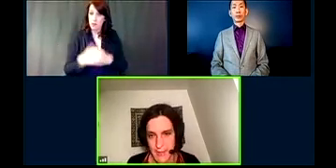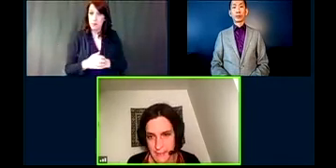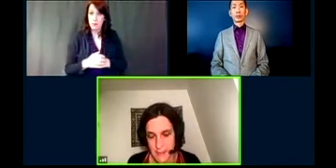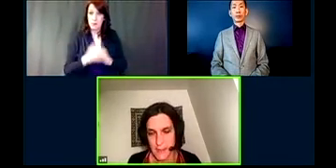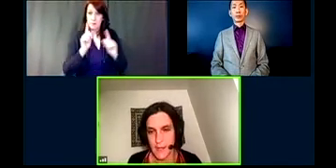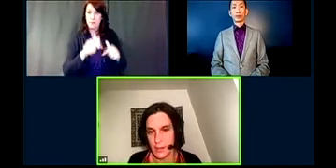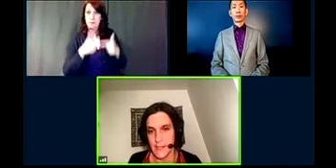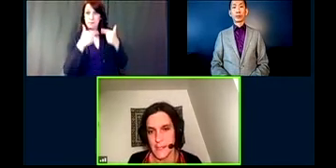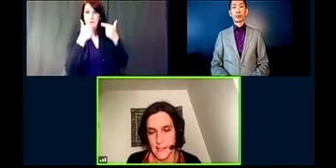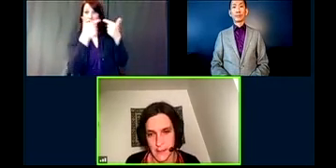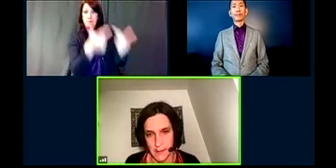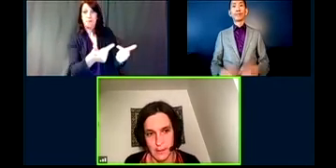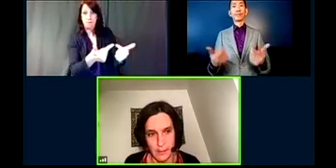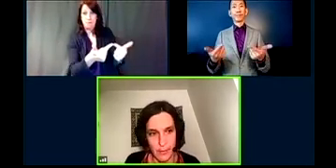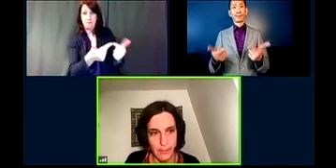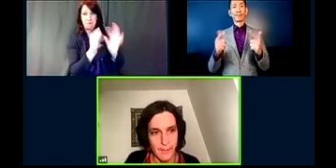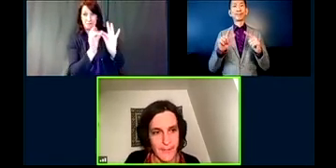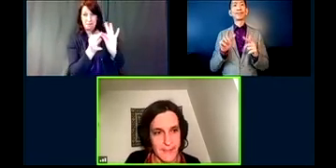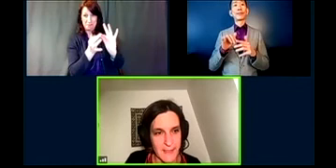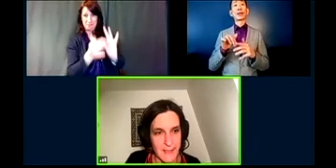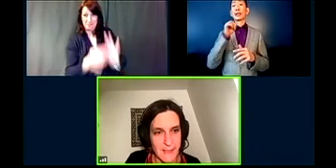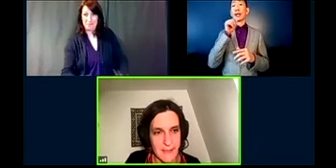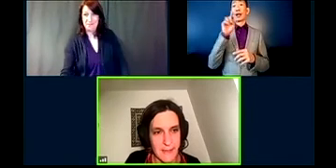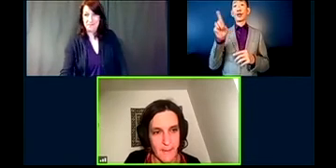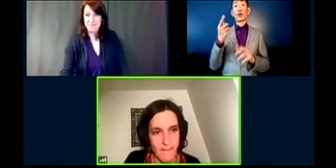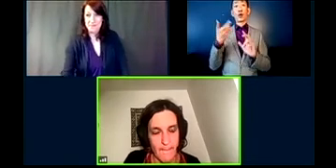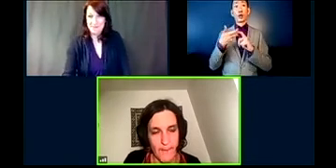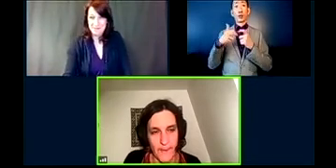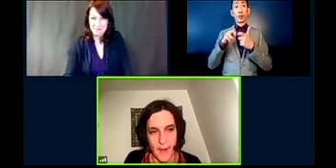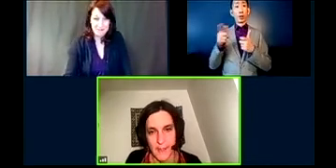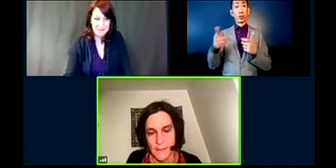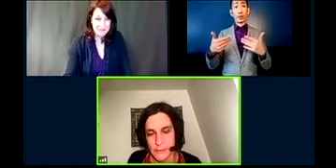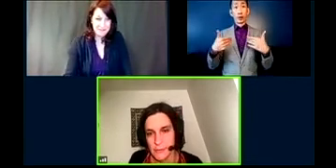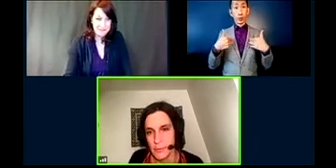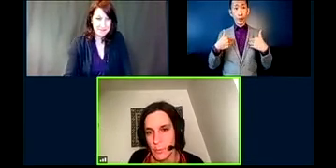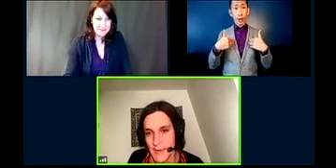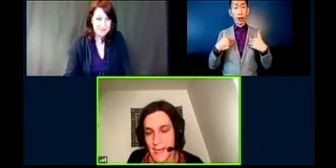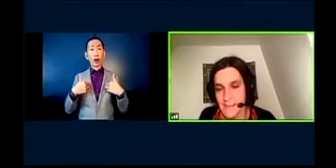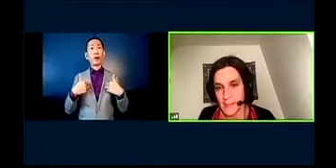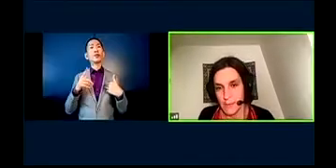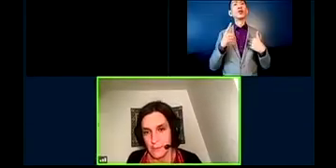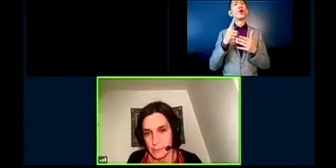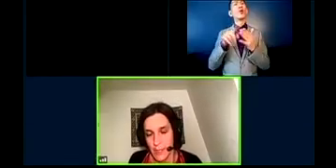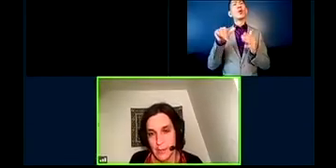THEY WANT TO DO IT. SO, THAT'S NOT THE ONLY PROBLEM THAT THERE IS.